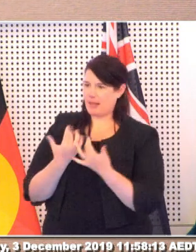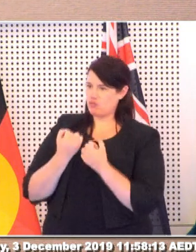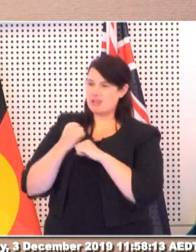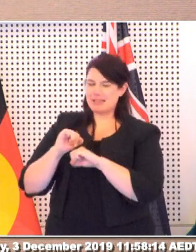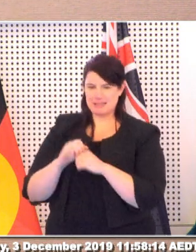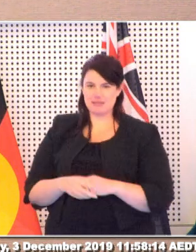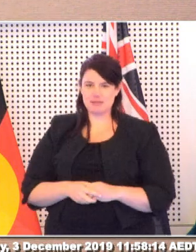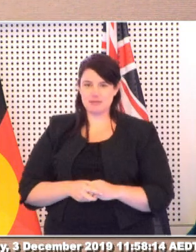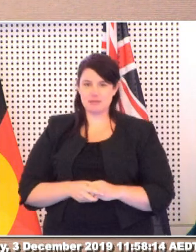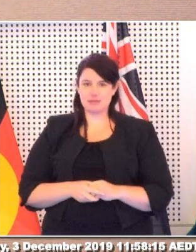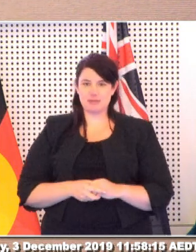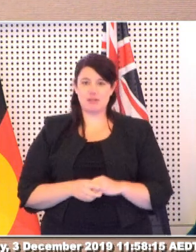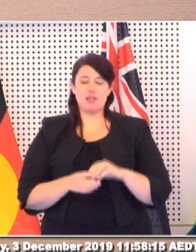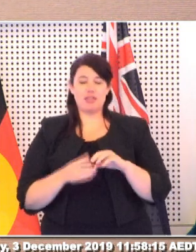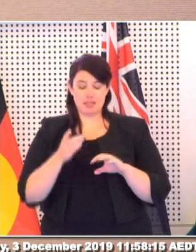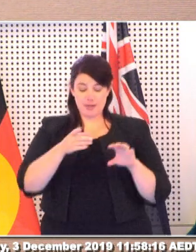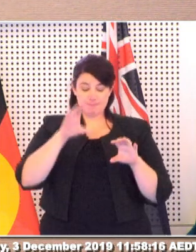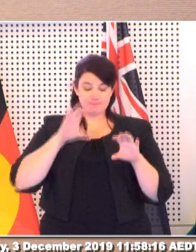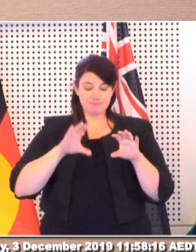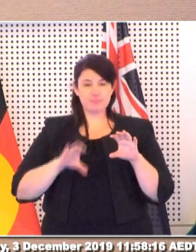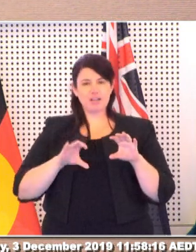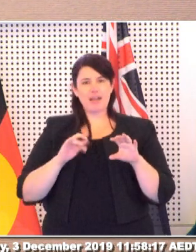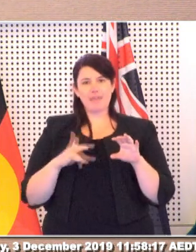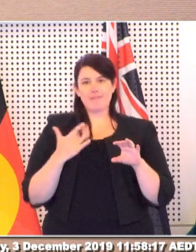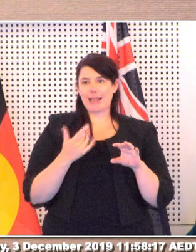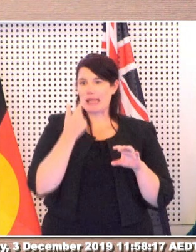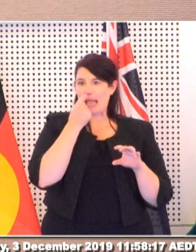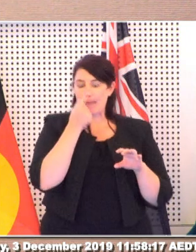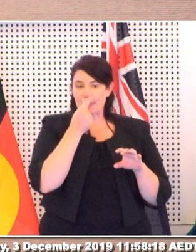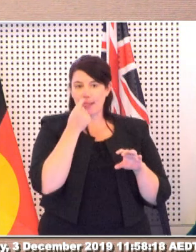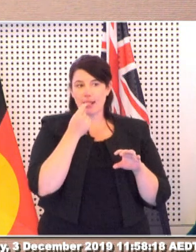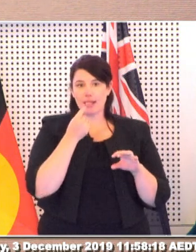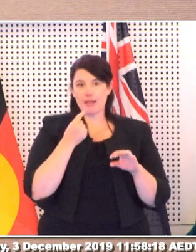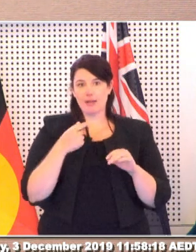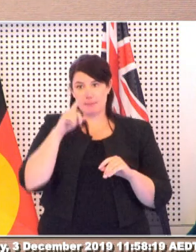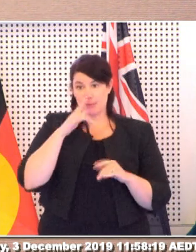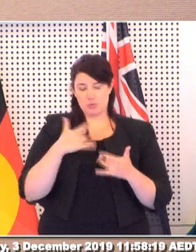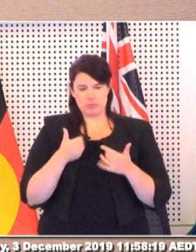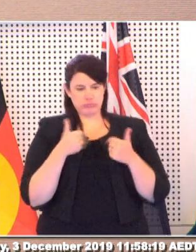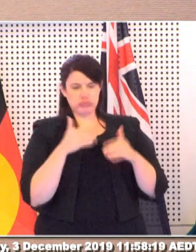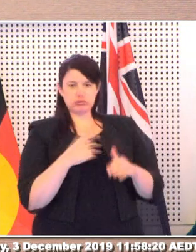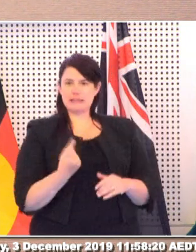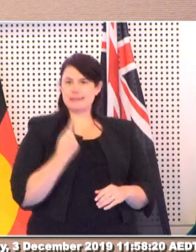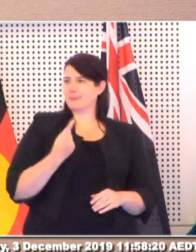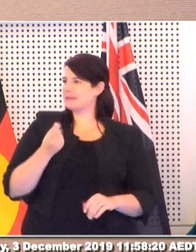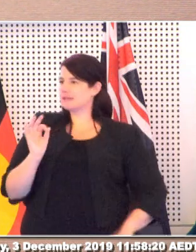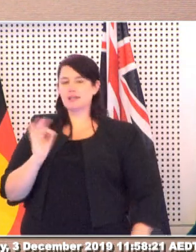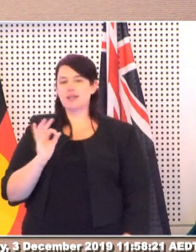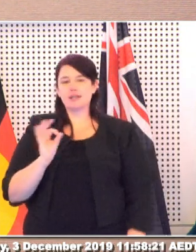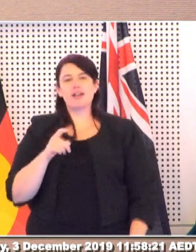In terms of feeling capable, it wasn’t so much that people wanted to be independent and feel that they could stand alone but they wanted to feel that they were